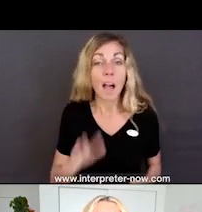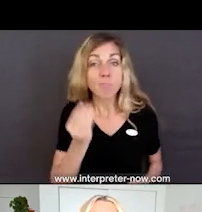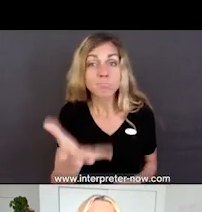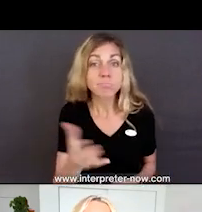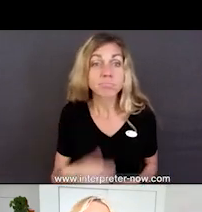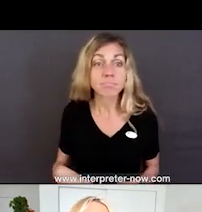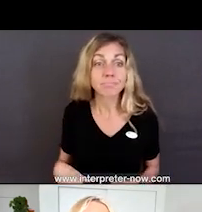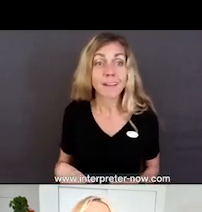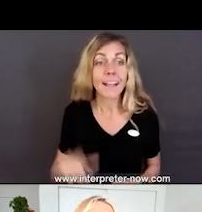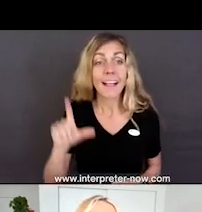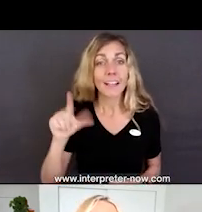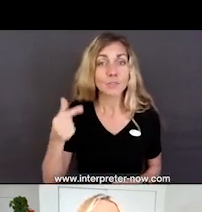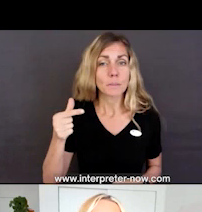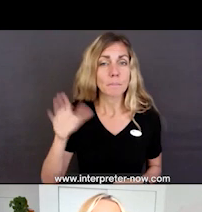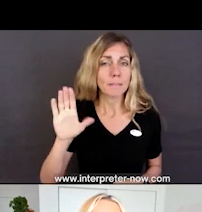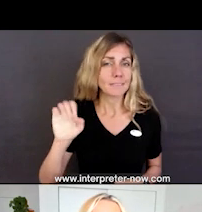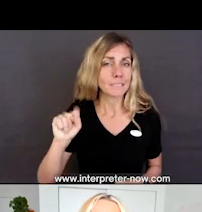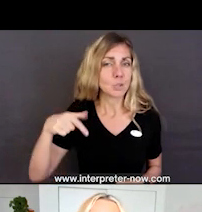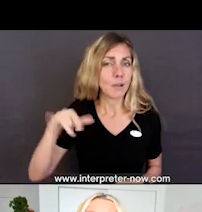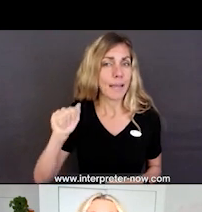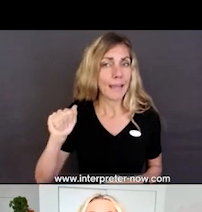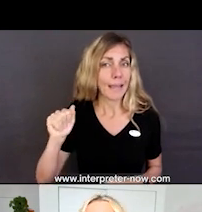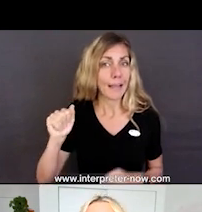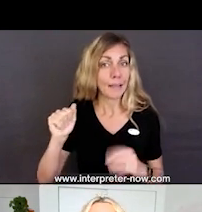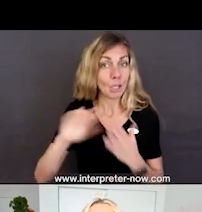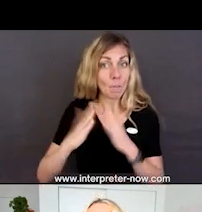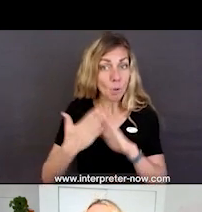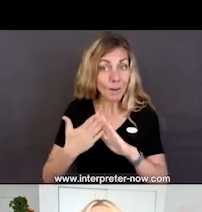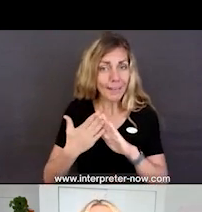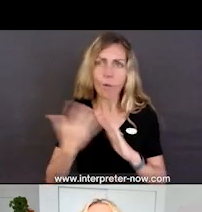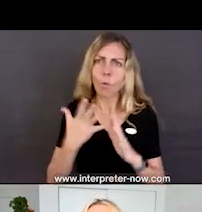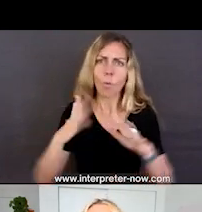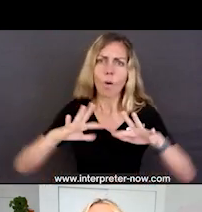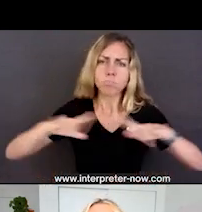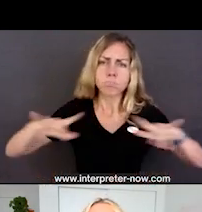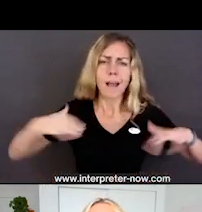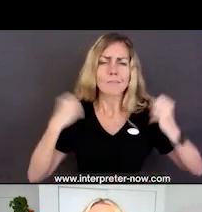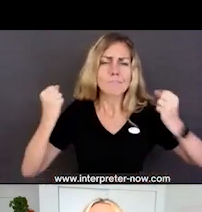I will say here that the LGBTQIA+ community is very diverse, with many intersecting identities.